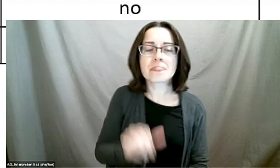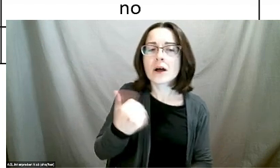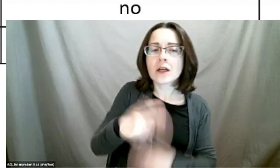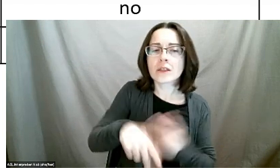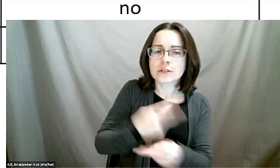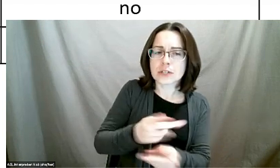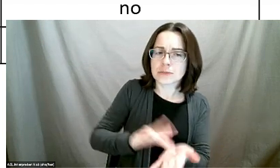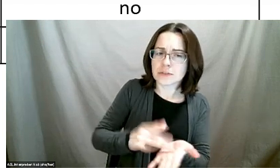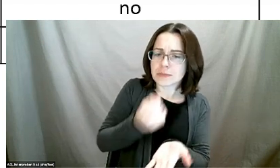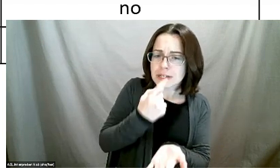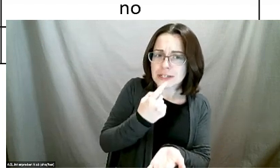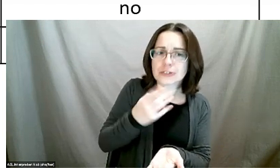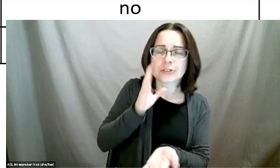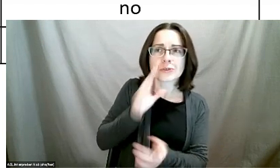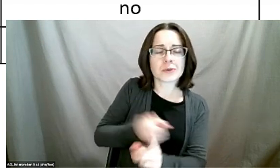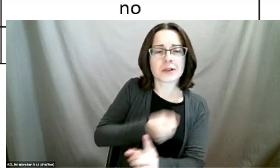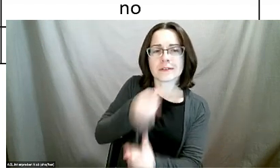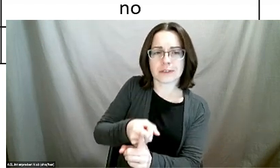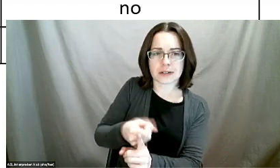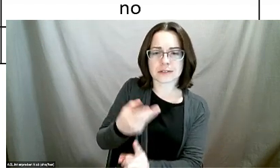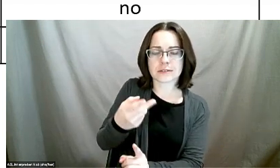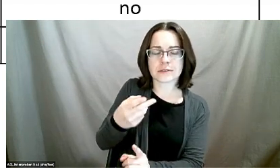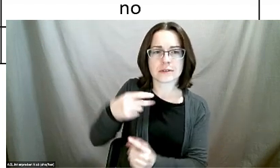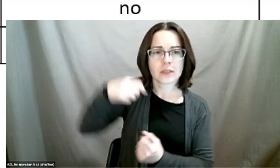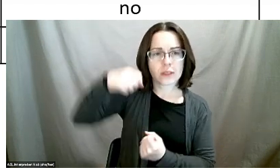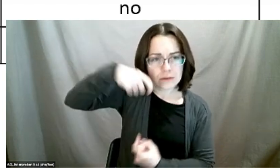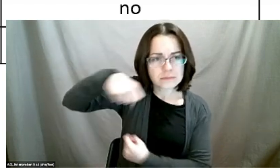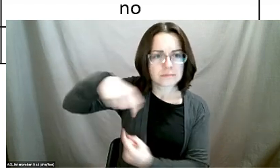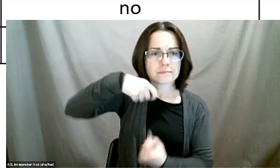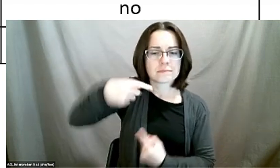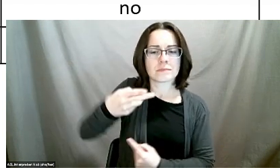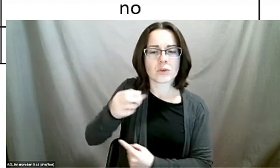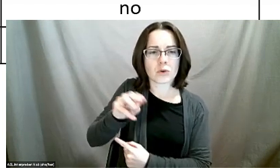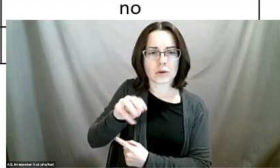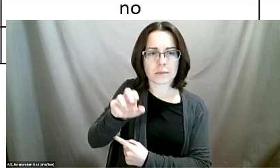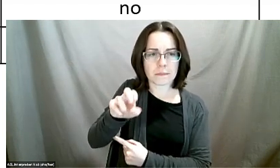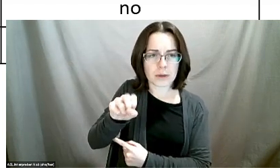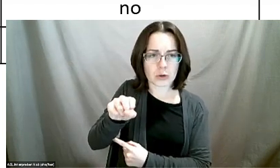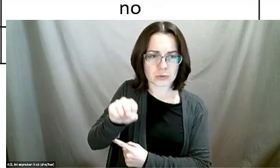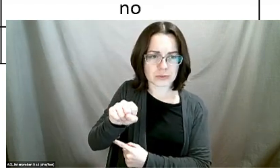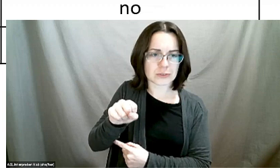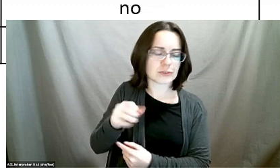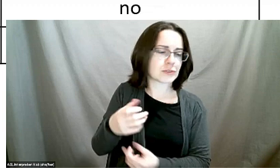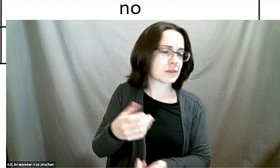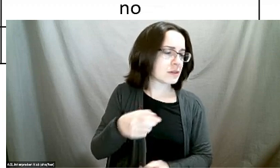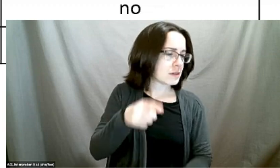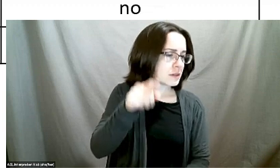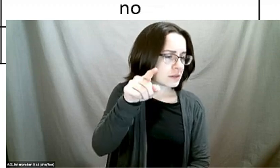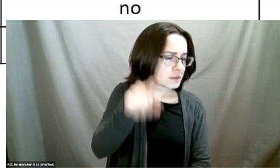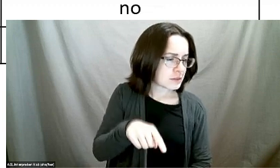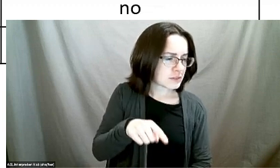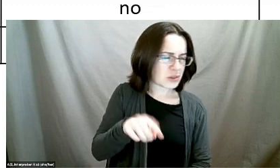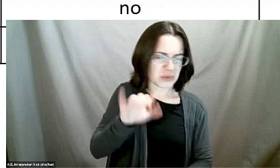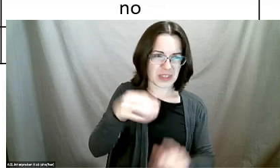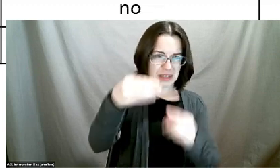the hormones in combined contraception. So phenobarbital, phenytoin, carbamazepine, Topiramate.